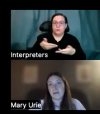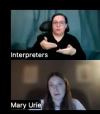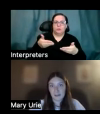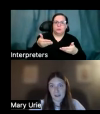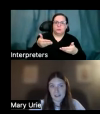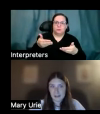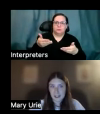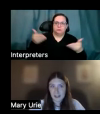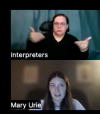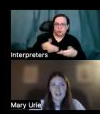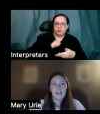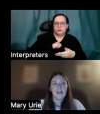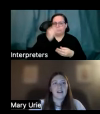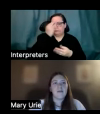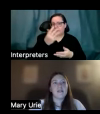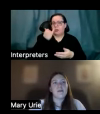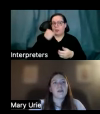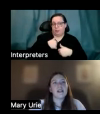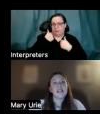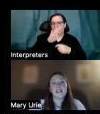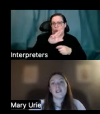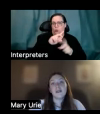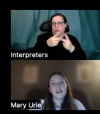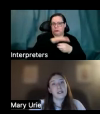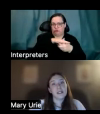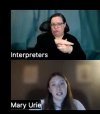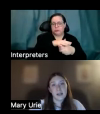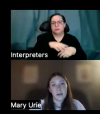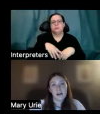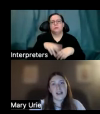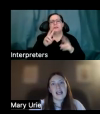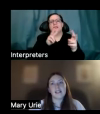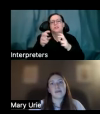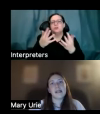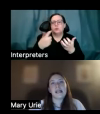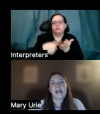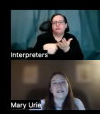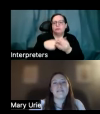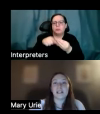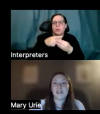them know if you live in their district, summarize the issue that you want to talk to them about and explain how it affects